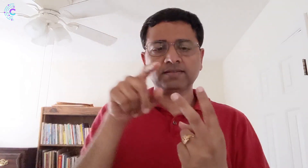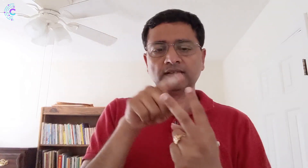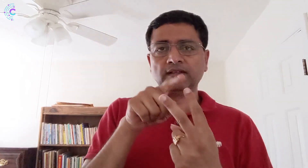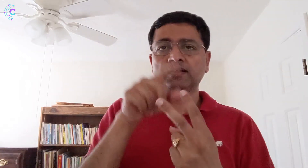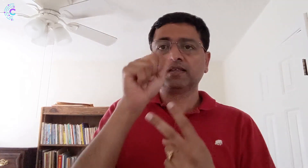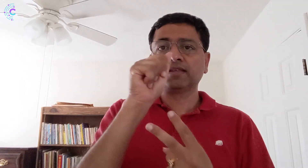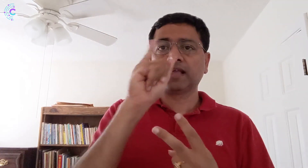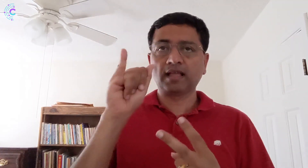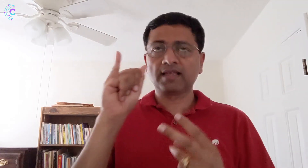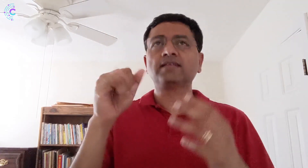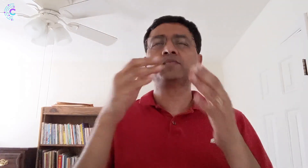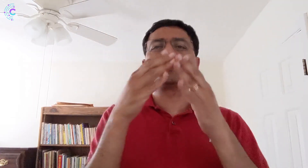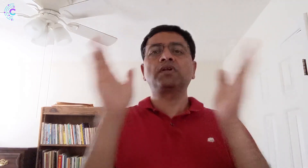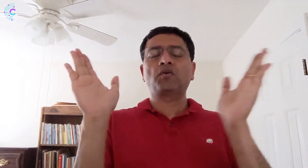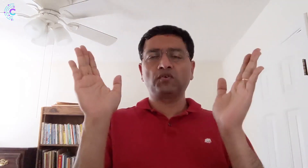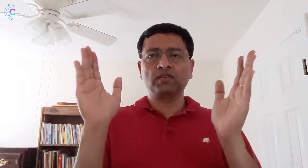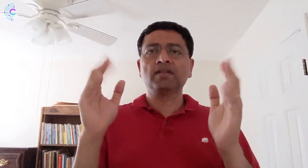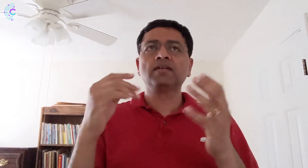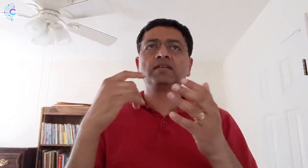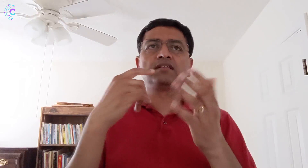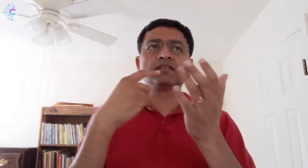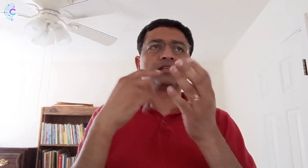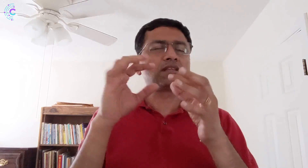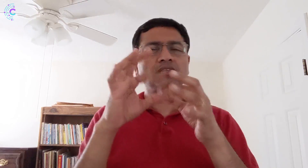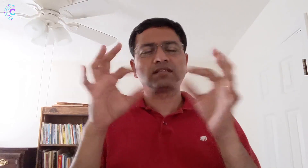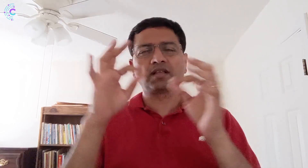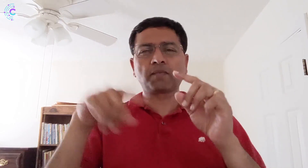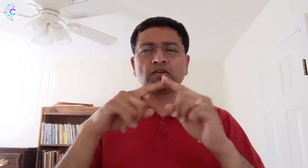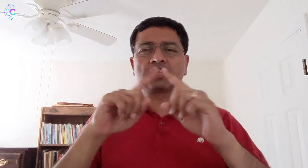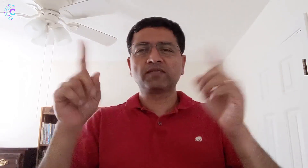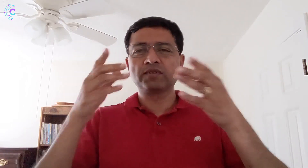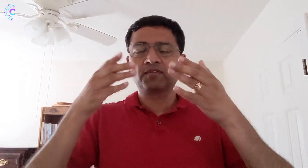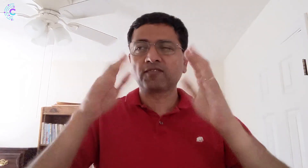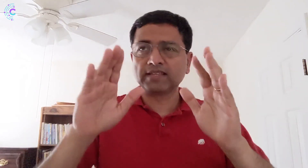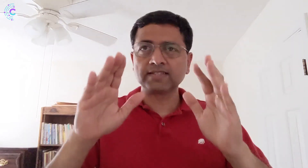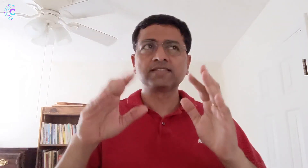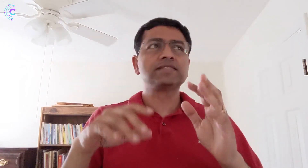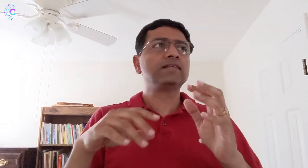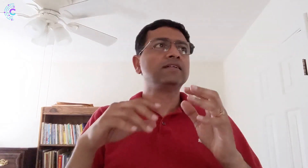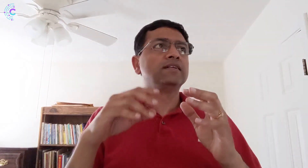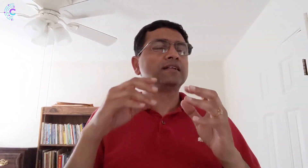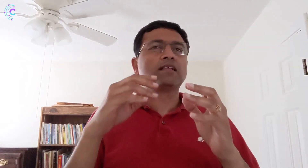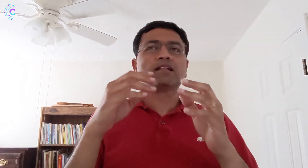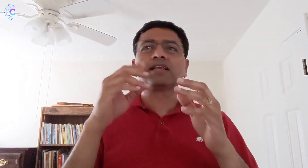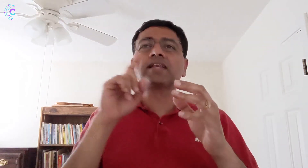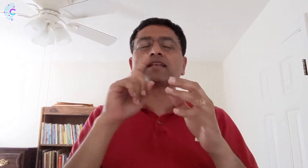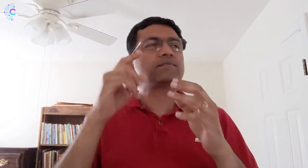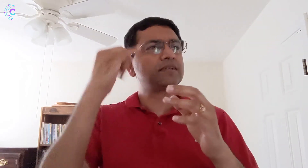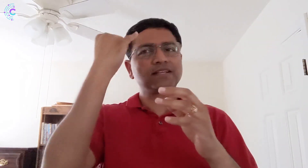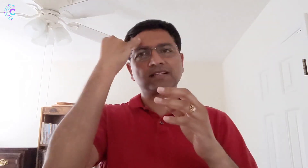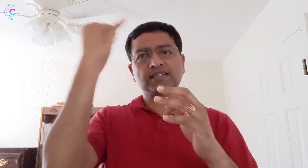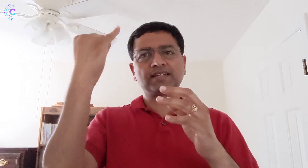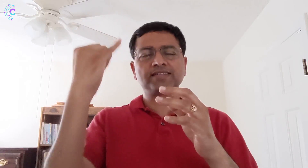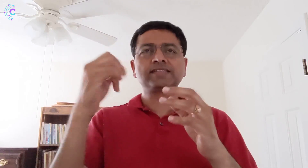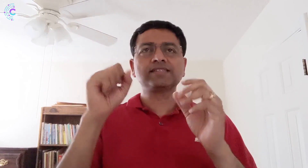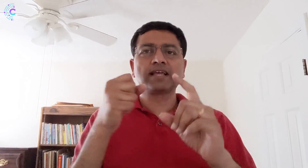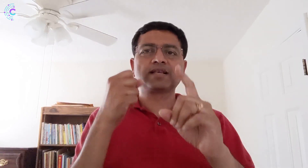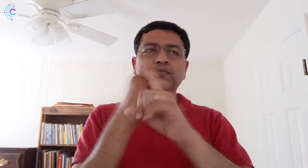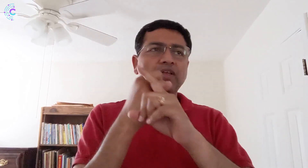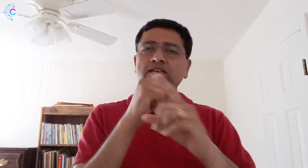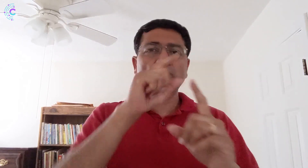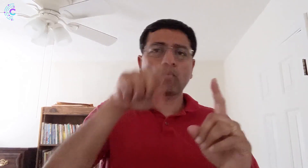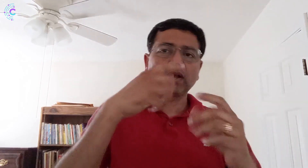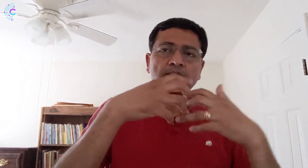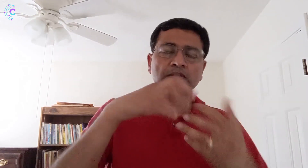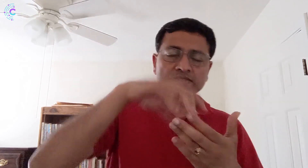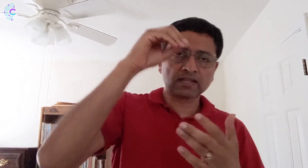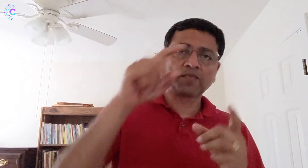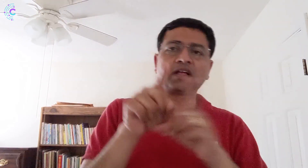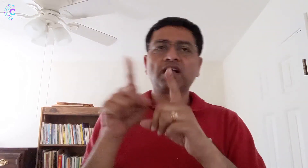AI is a broad term that encompasses the idea that it does not only influence machine learning